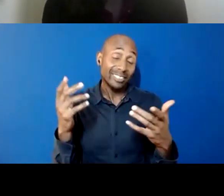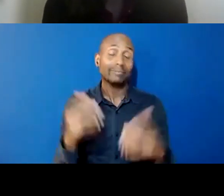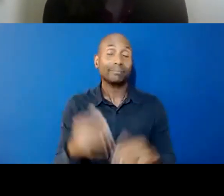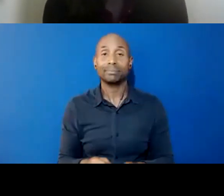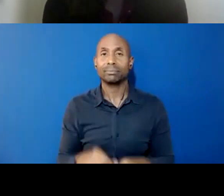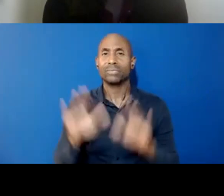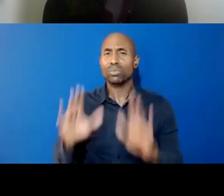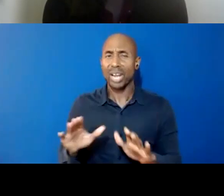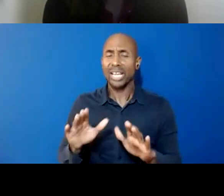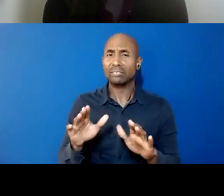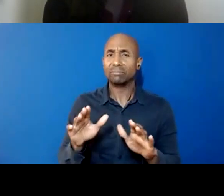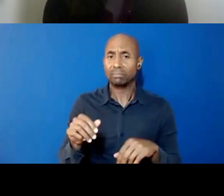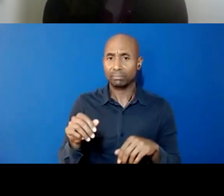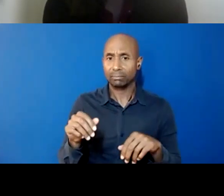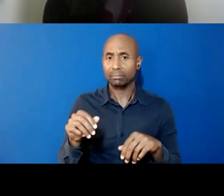Everybody, we are at the hour right now.